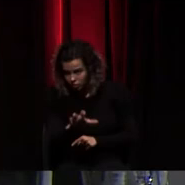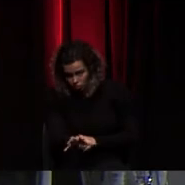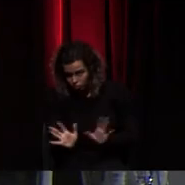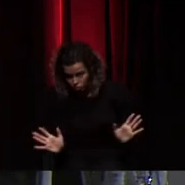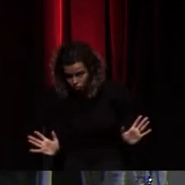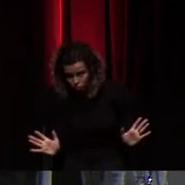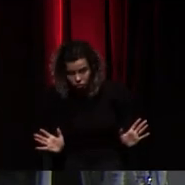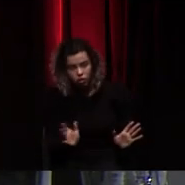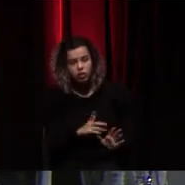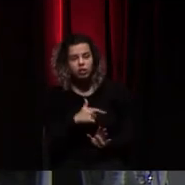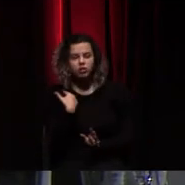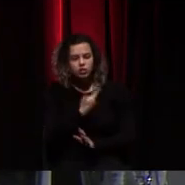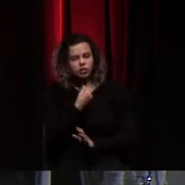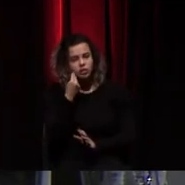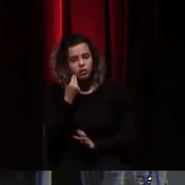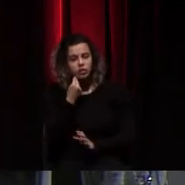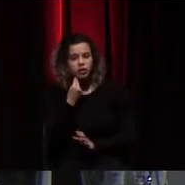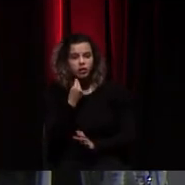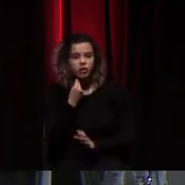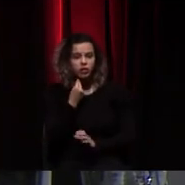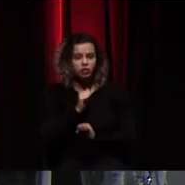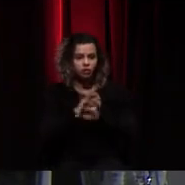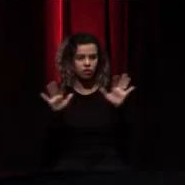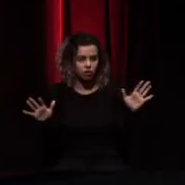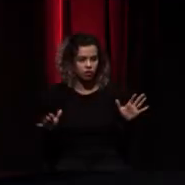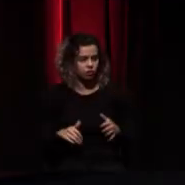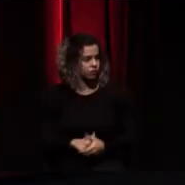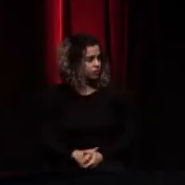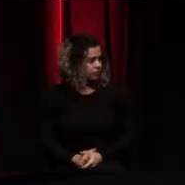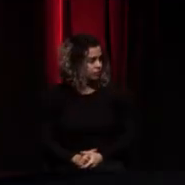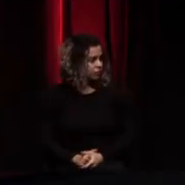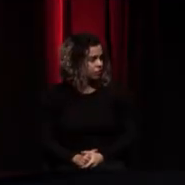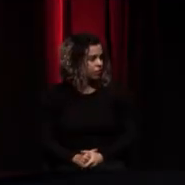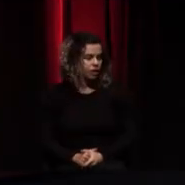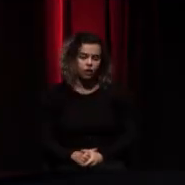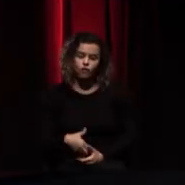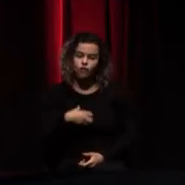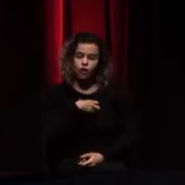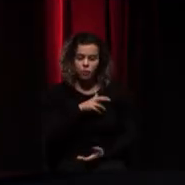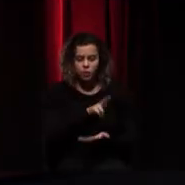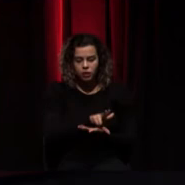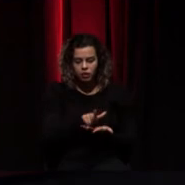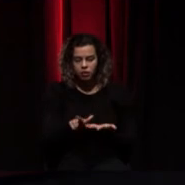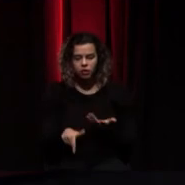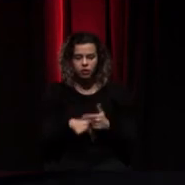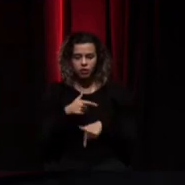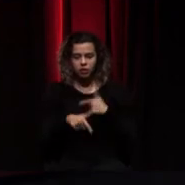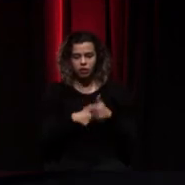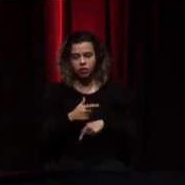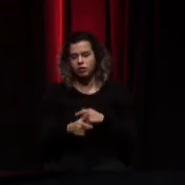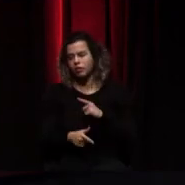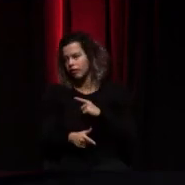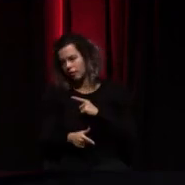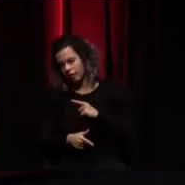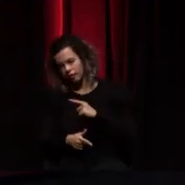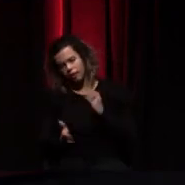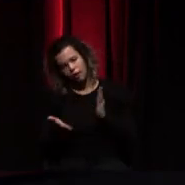We try to make it clear. There are different ways of working, and there are models.